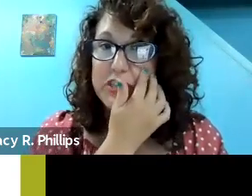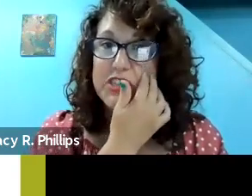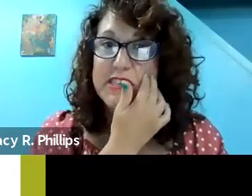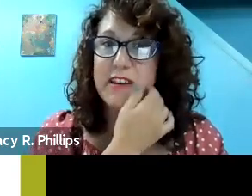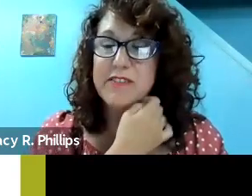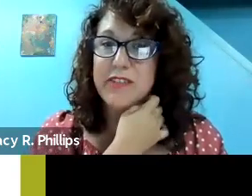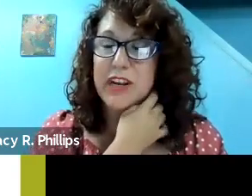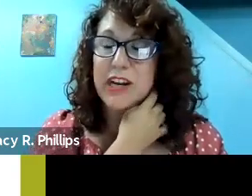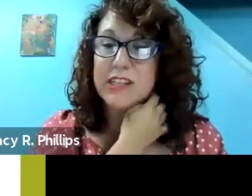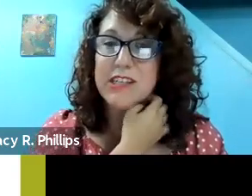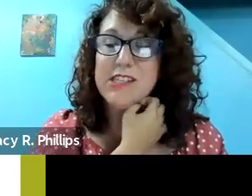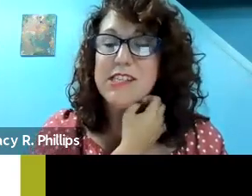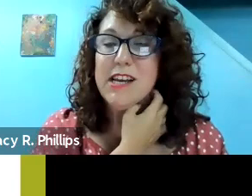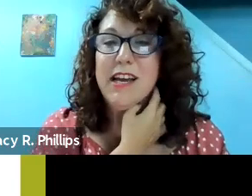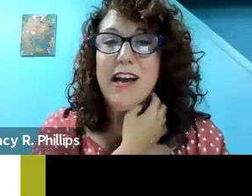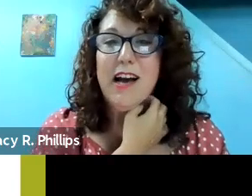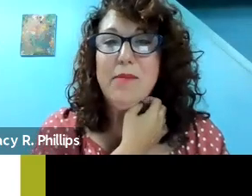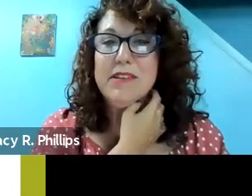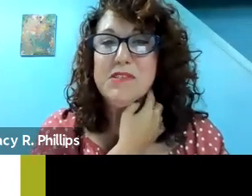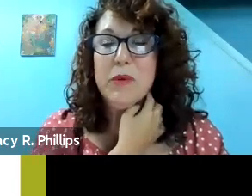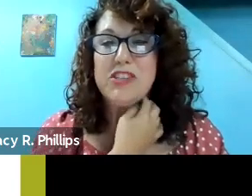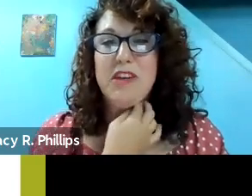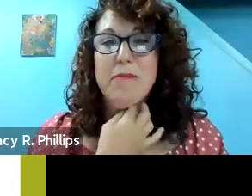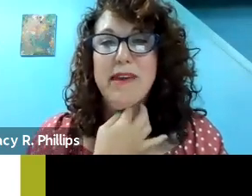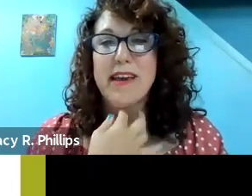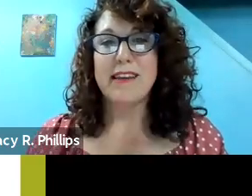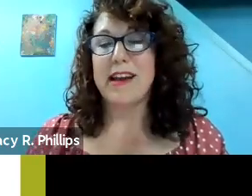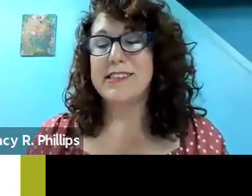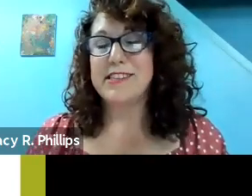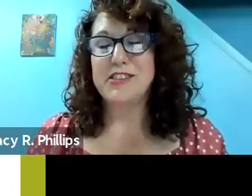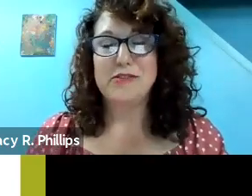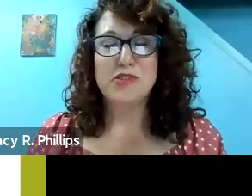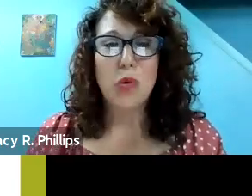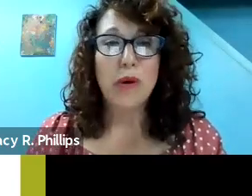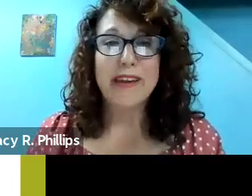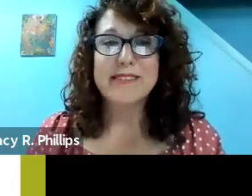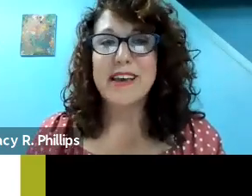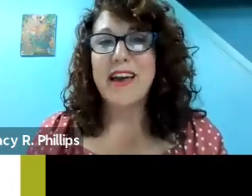switches of different colors. A switch can be connected to toys